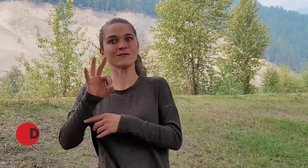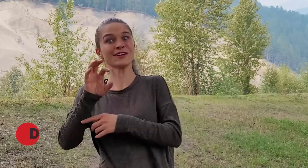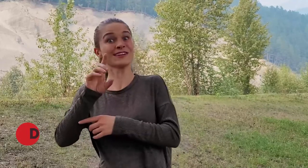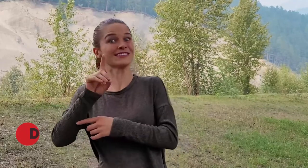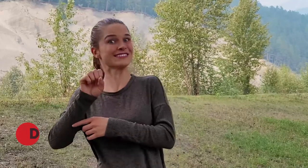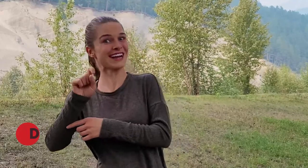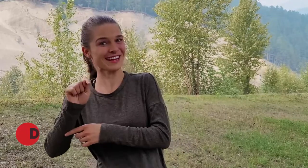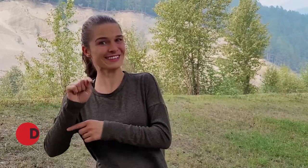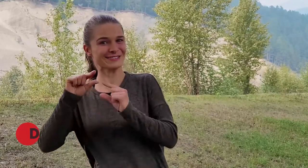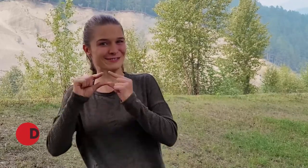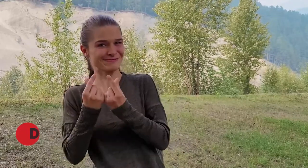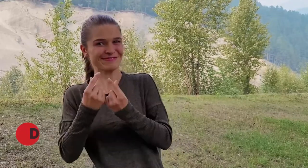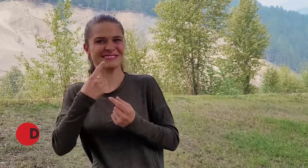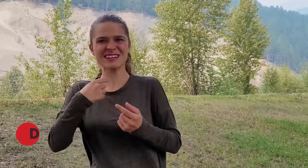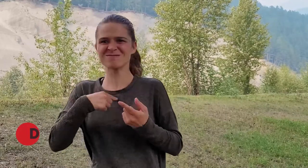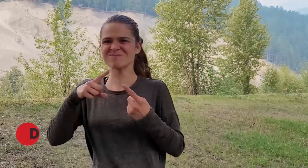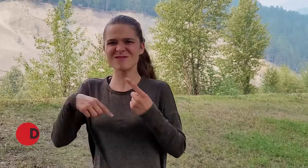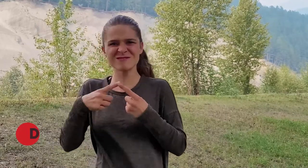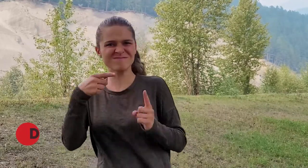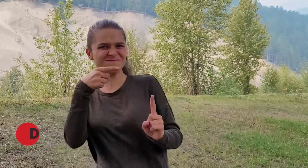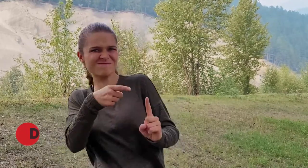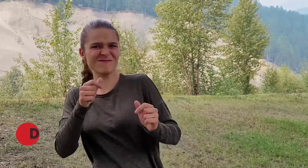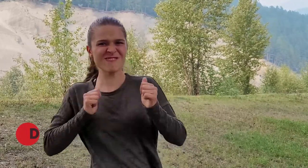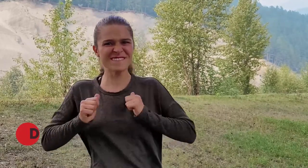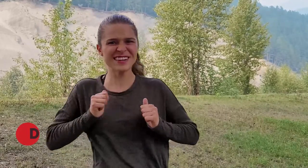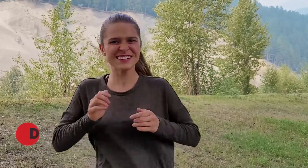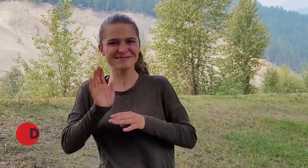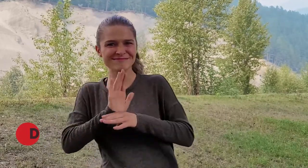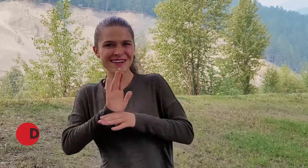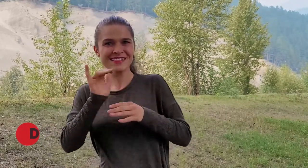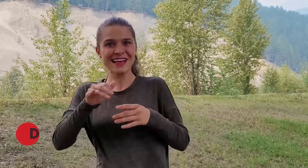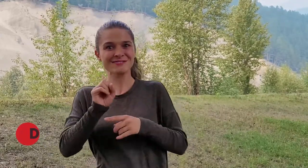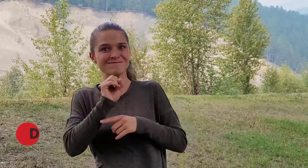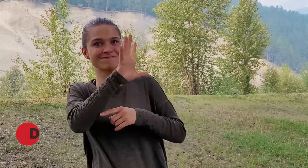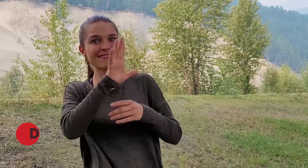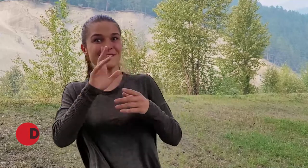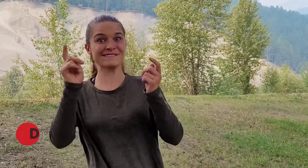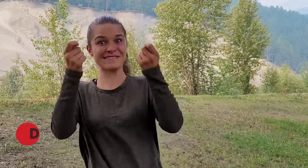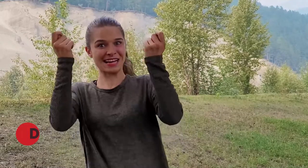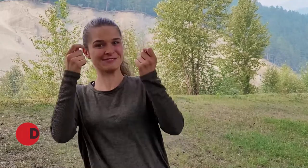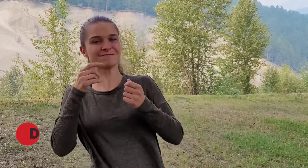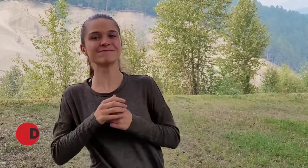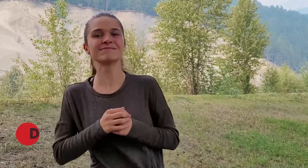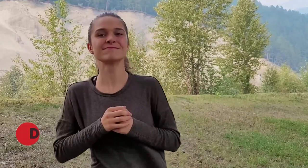more about the performance video that they submitted to the festival.